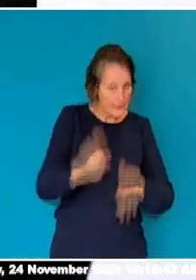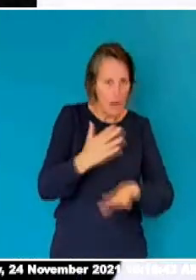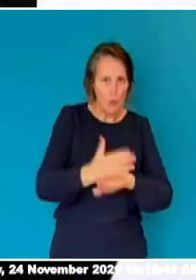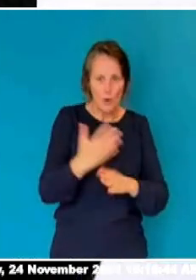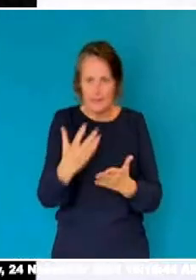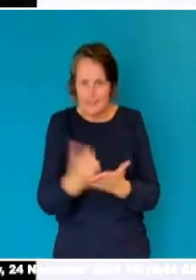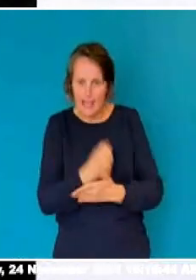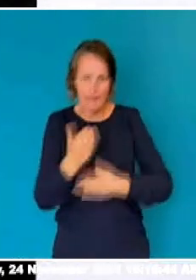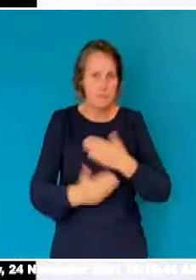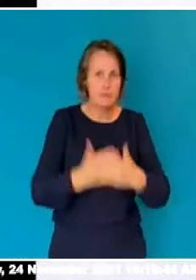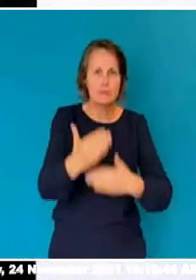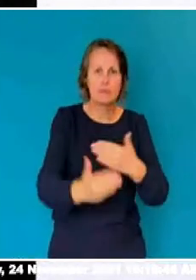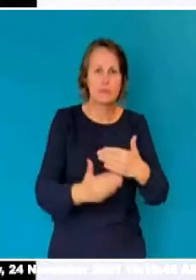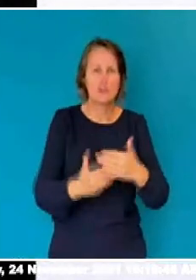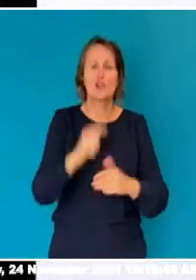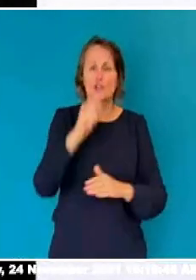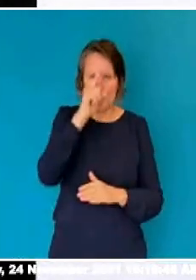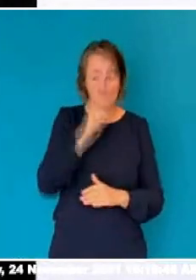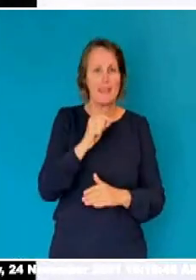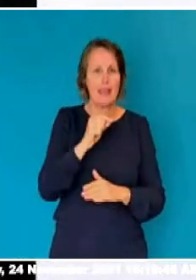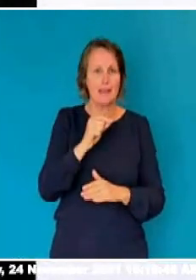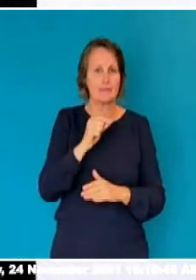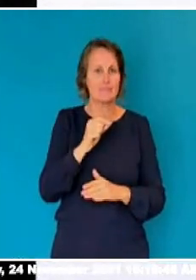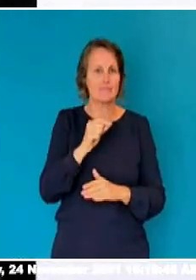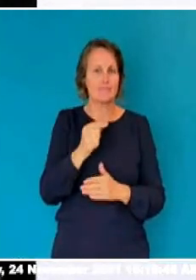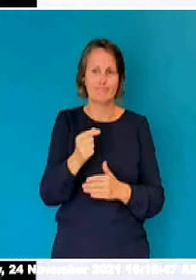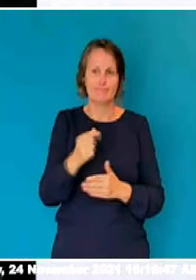Then they access that support through the workplace support program.